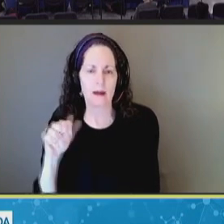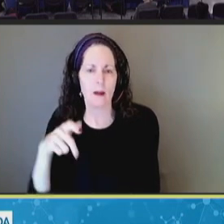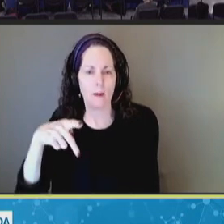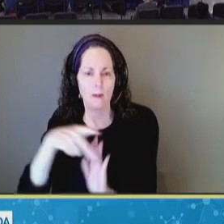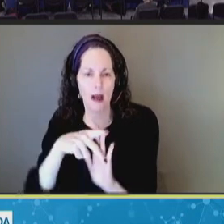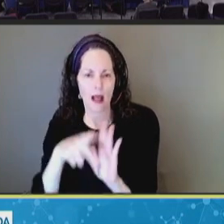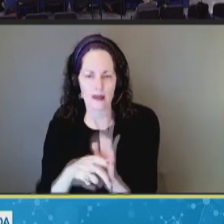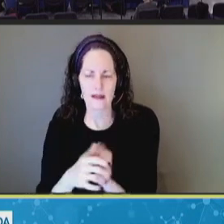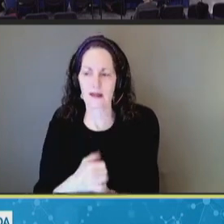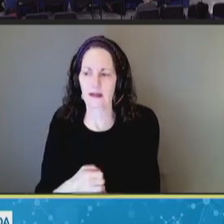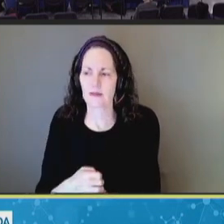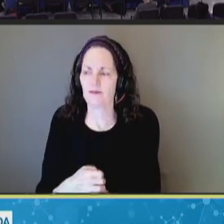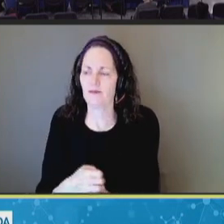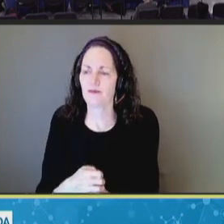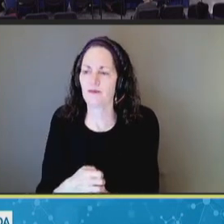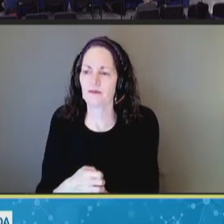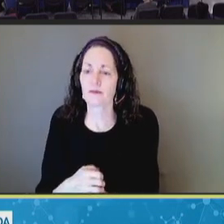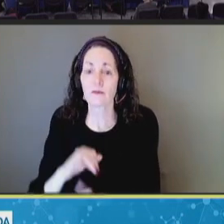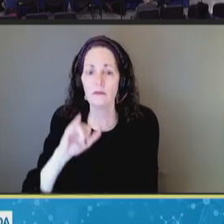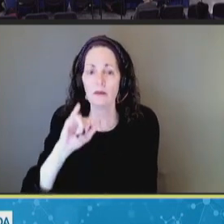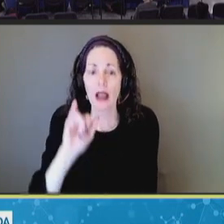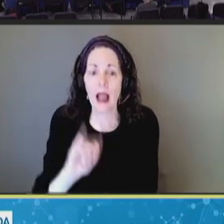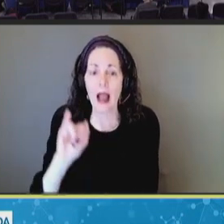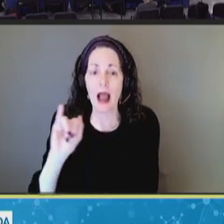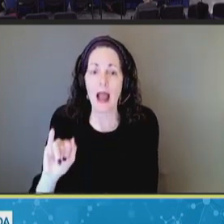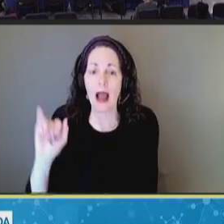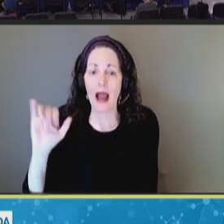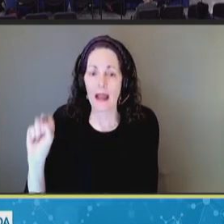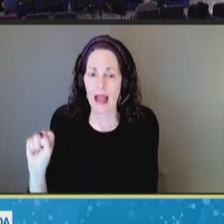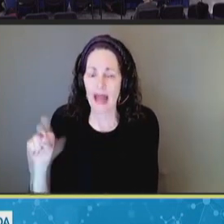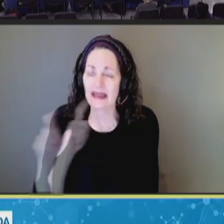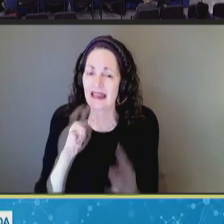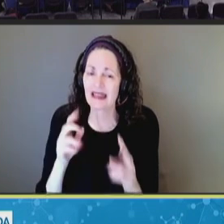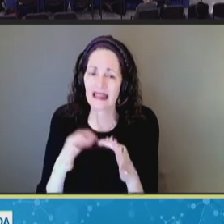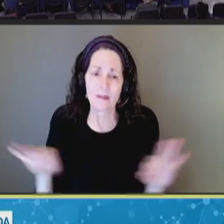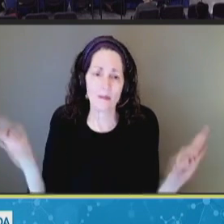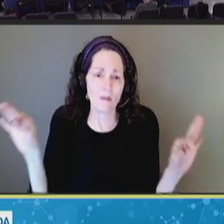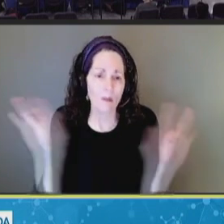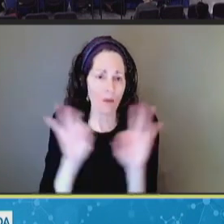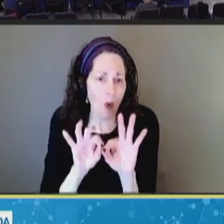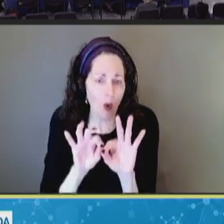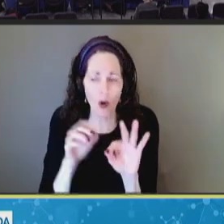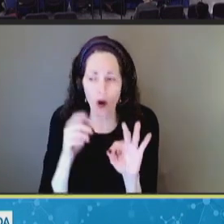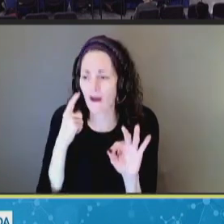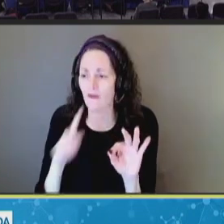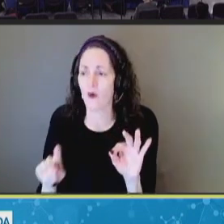So, the IIS really are crucial in FDA safety assessment and surveillance. We were able to